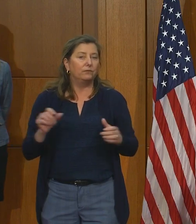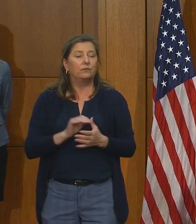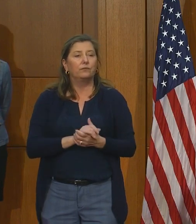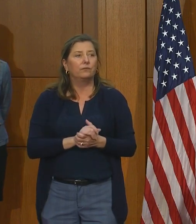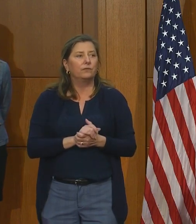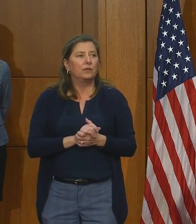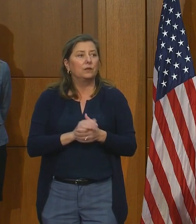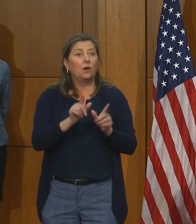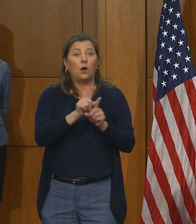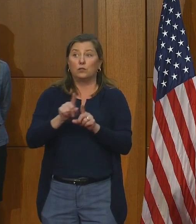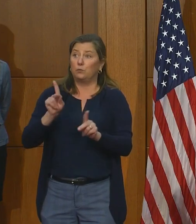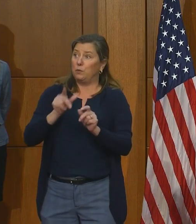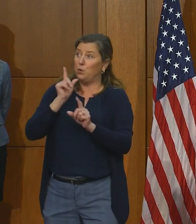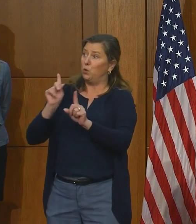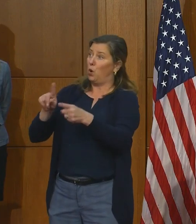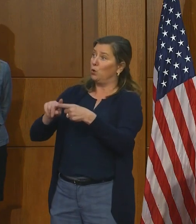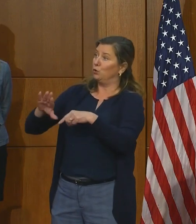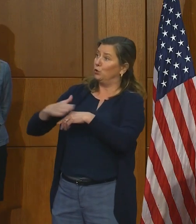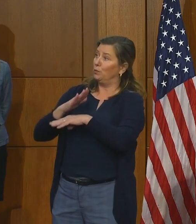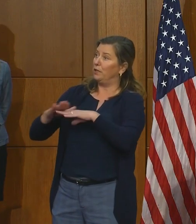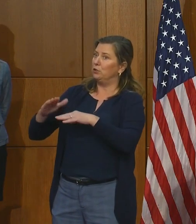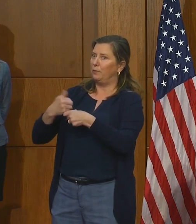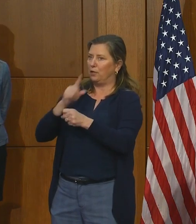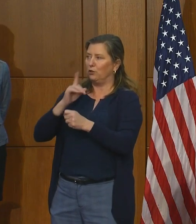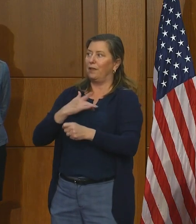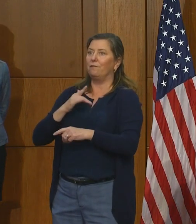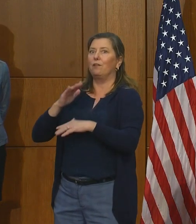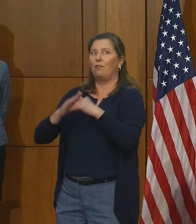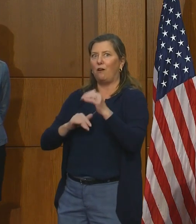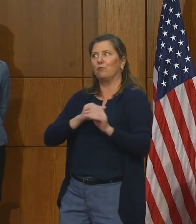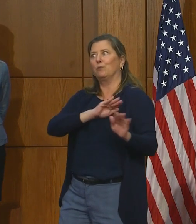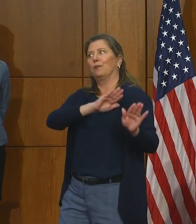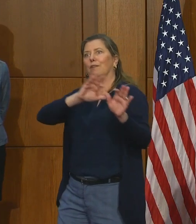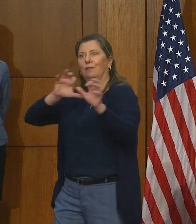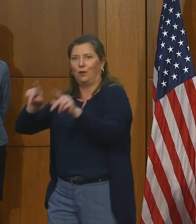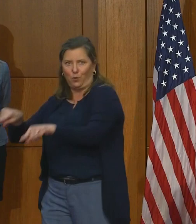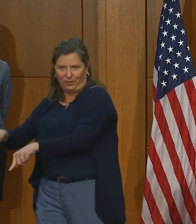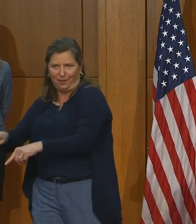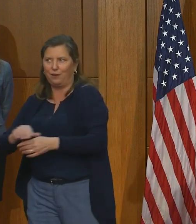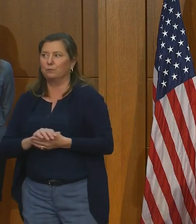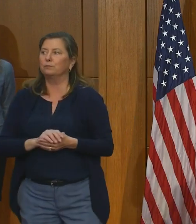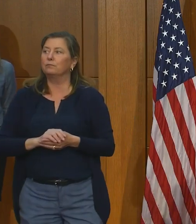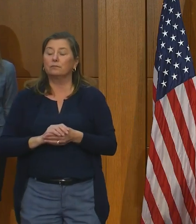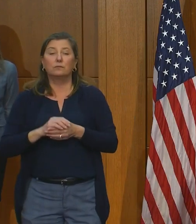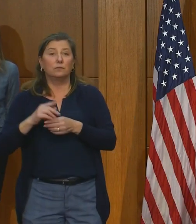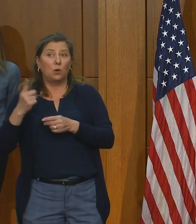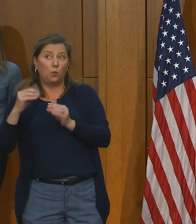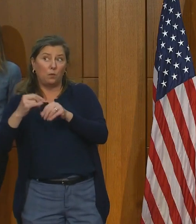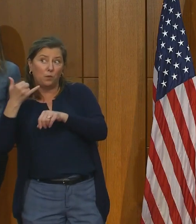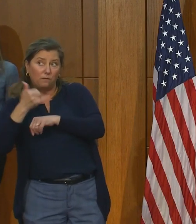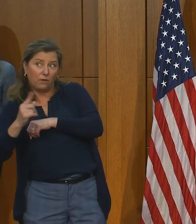DO IT SAFELY AND TO MAKE SURE THAT- THAT THAT THE BEACH GOERS